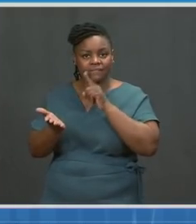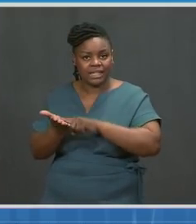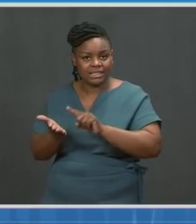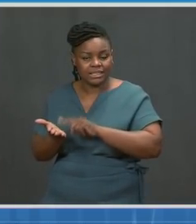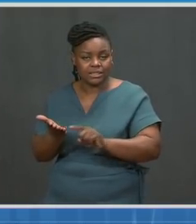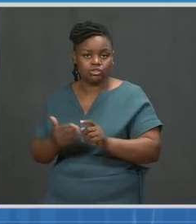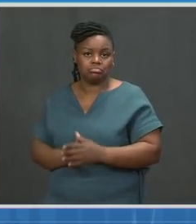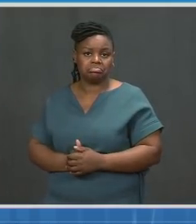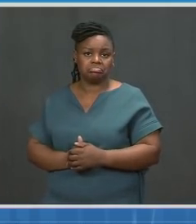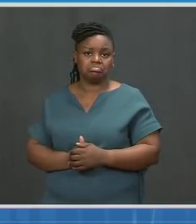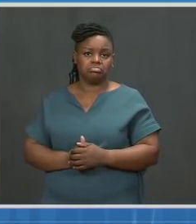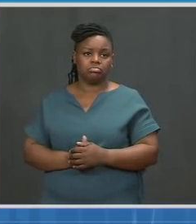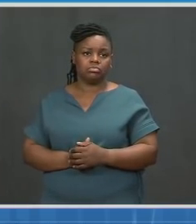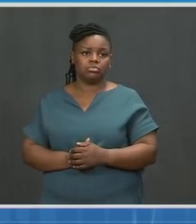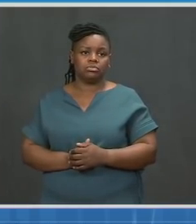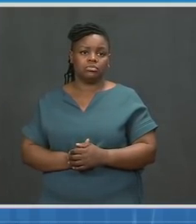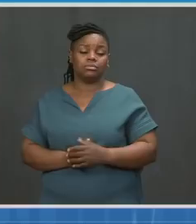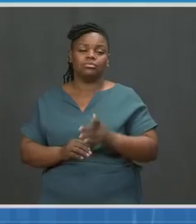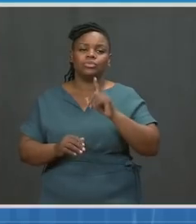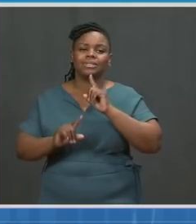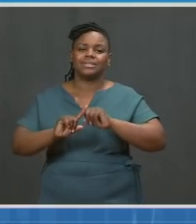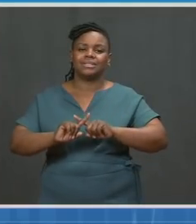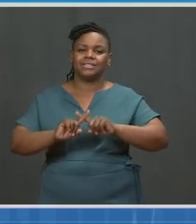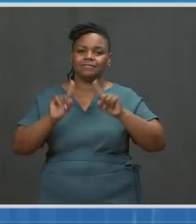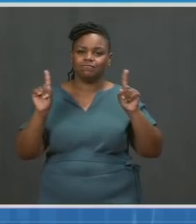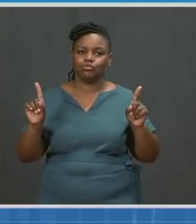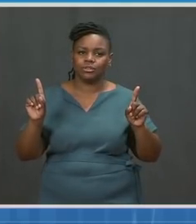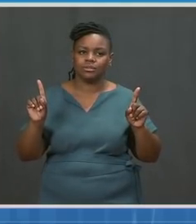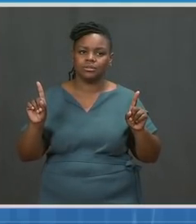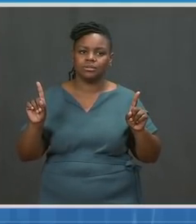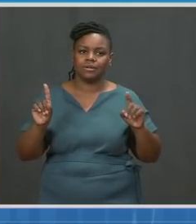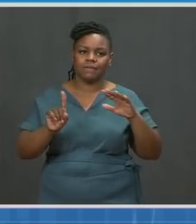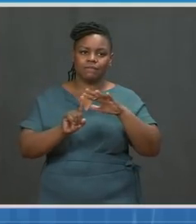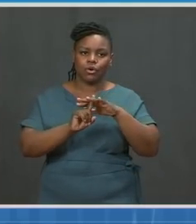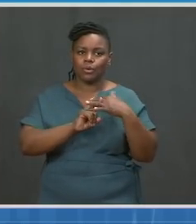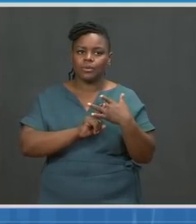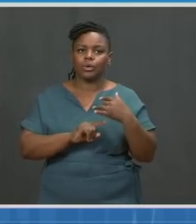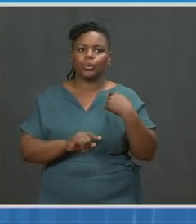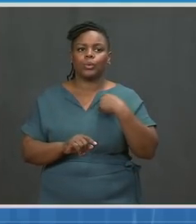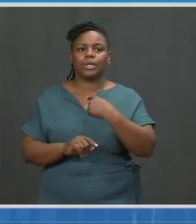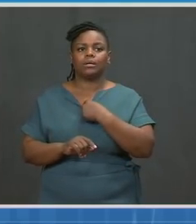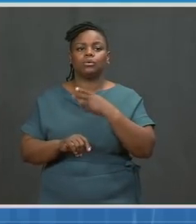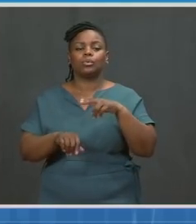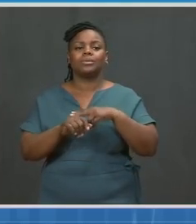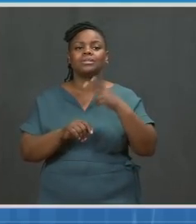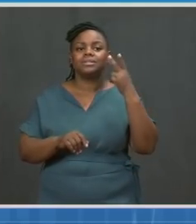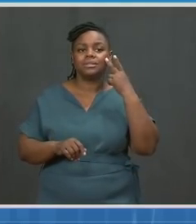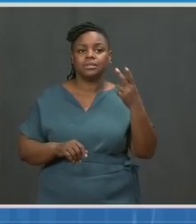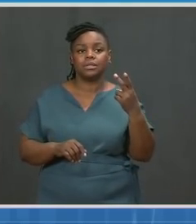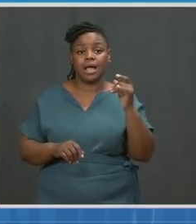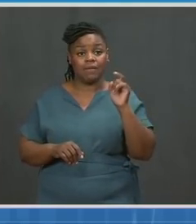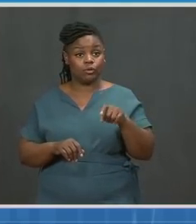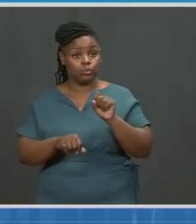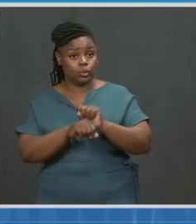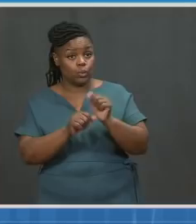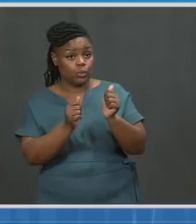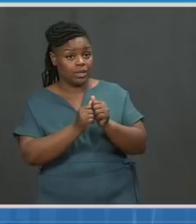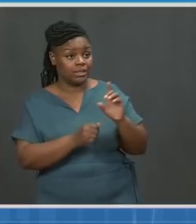it is a different demographic than we normally see, and we will be working with DOD to understand what is happening in those 14 cases.